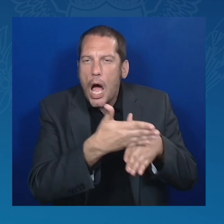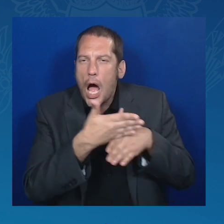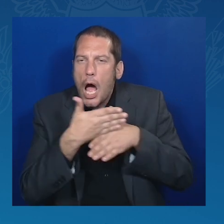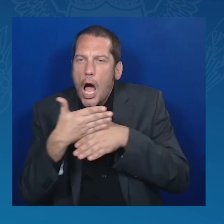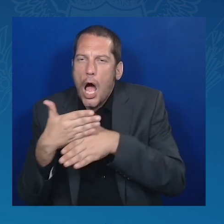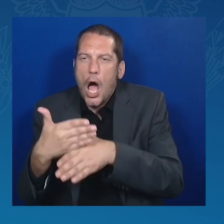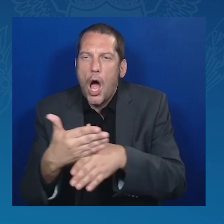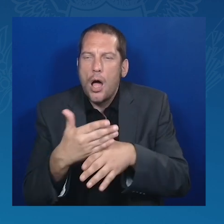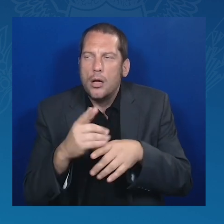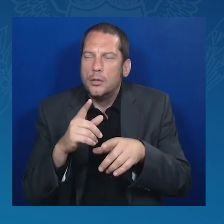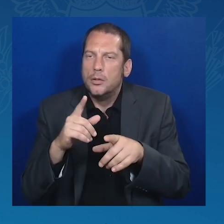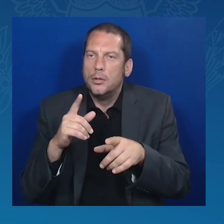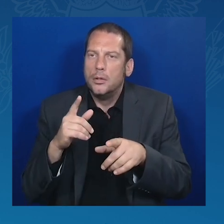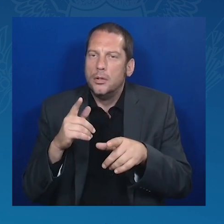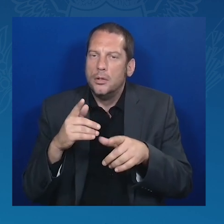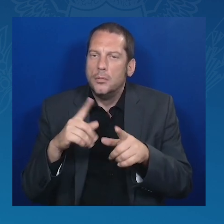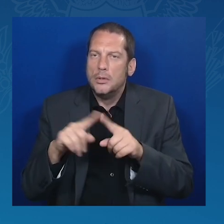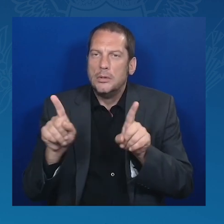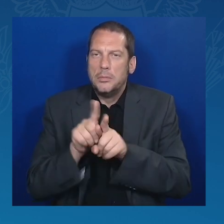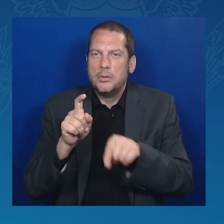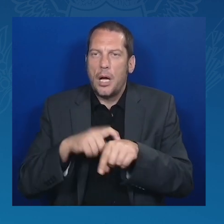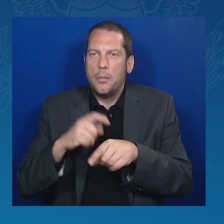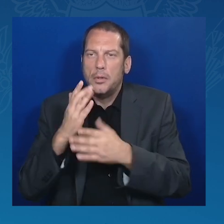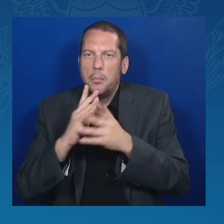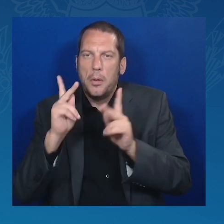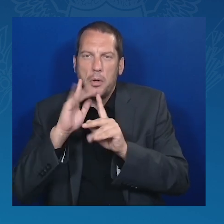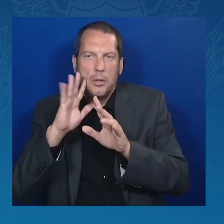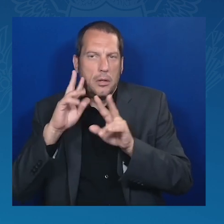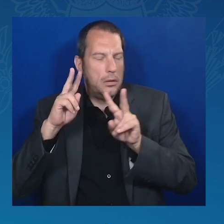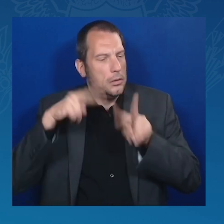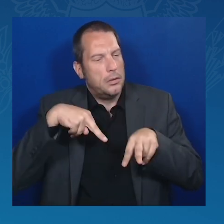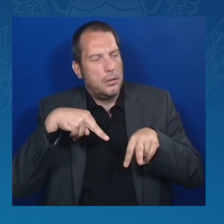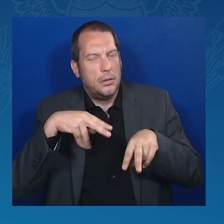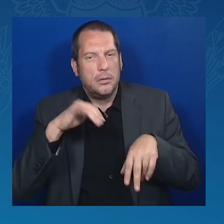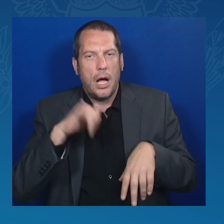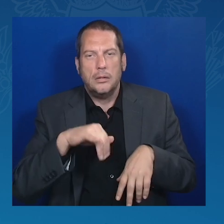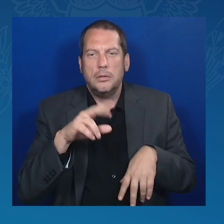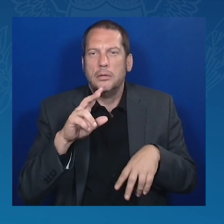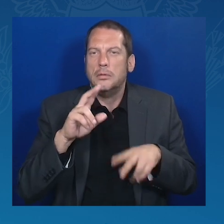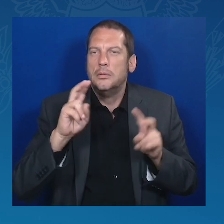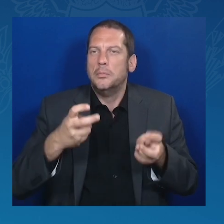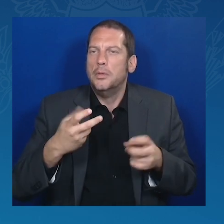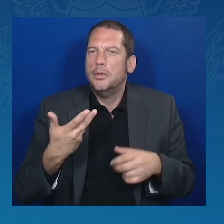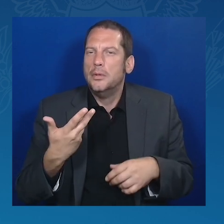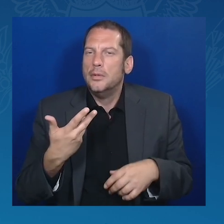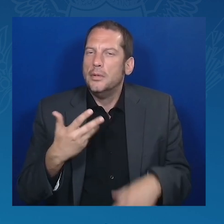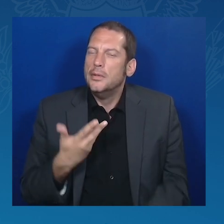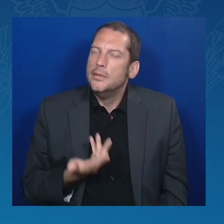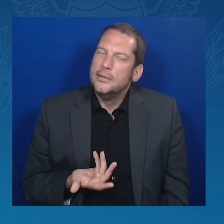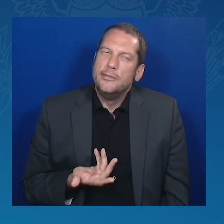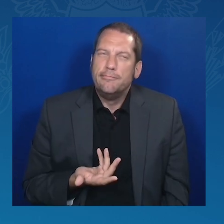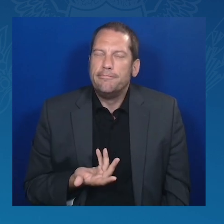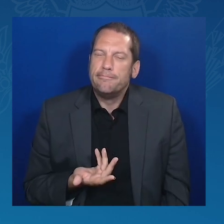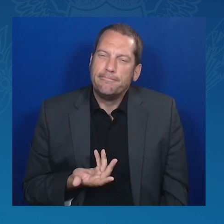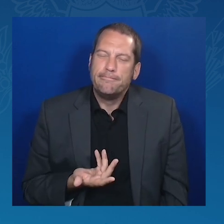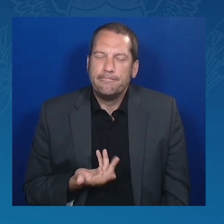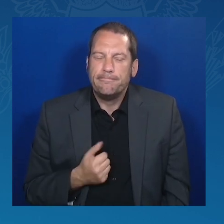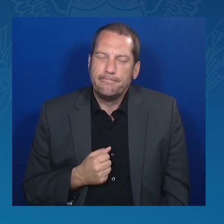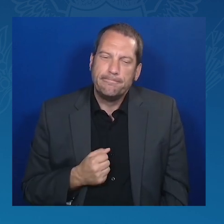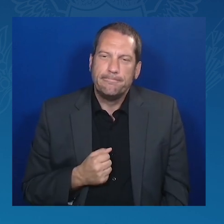Sorry. Okay, this next one.